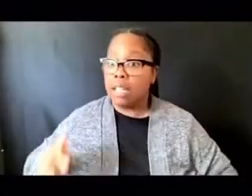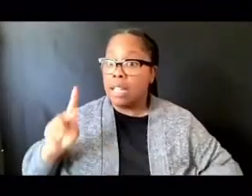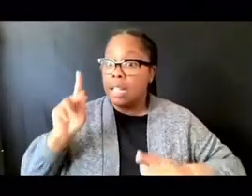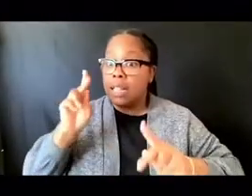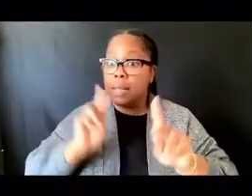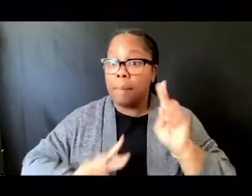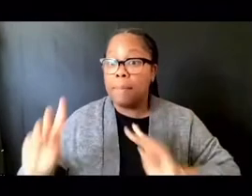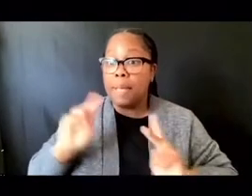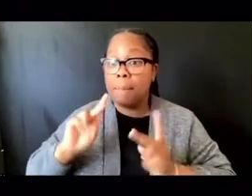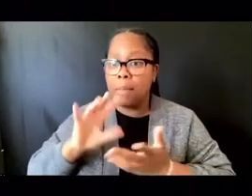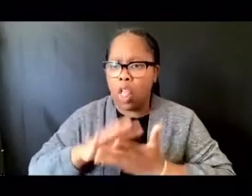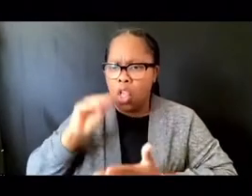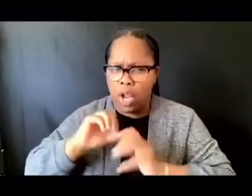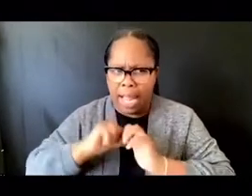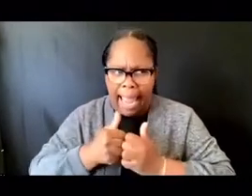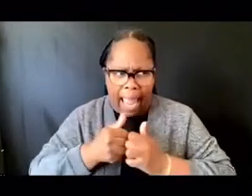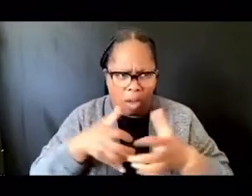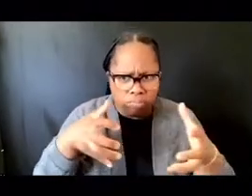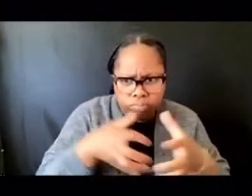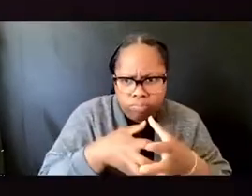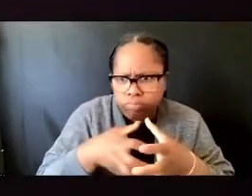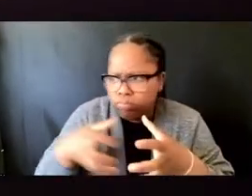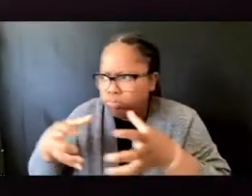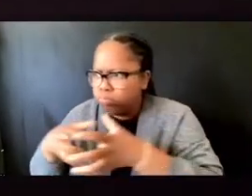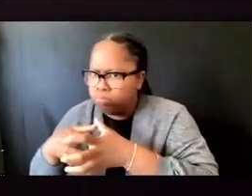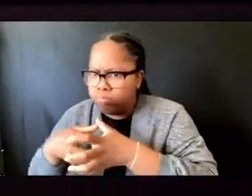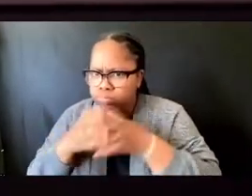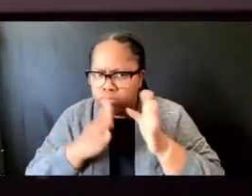And the people learned to mobilize, activate, organize,